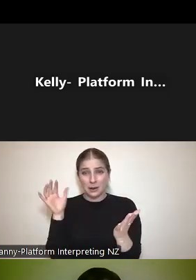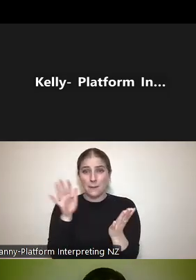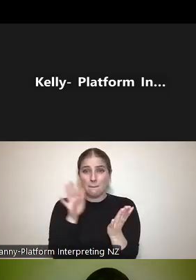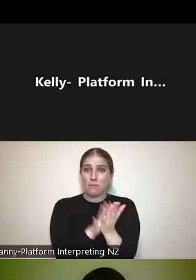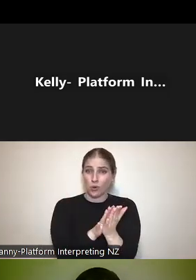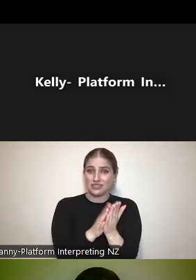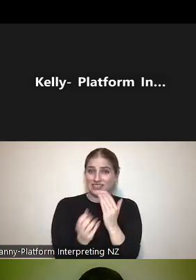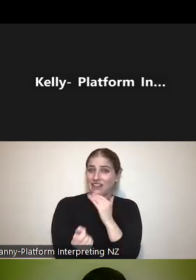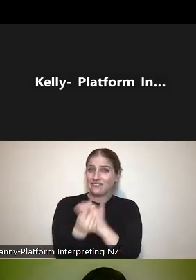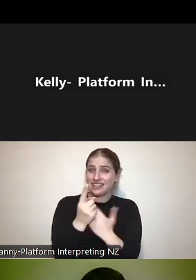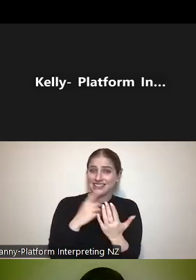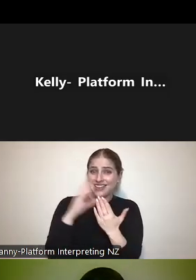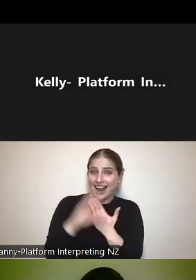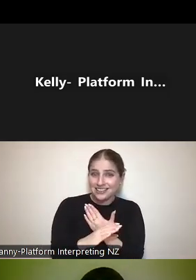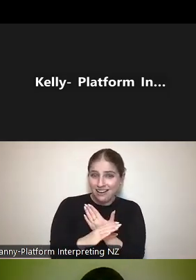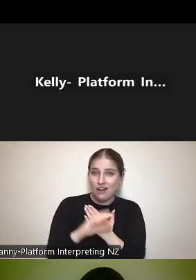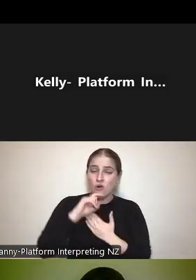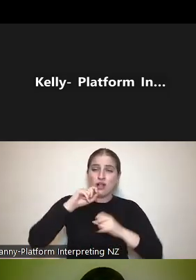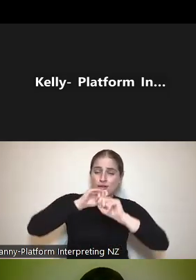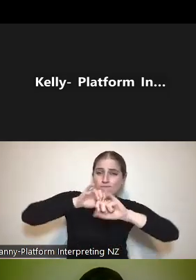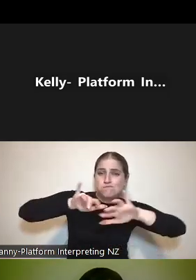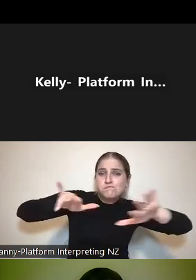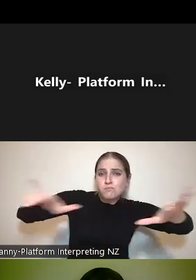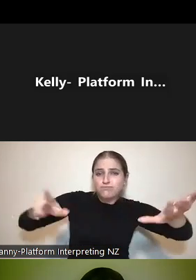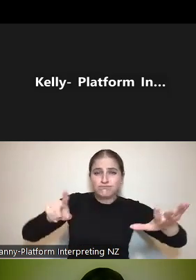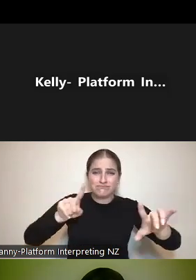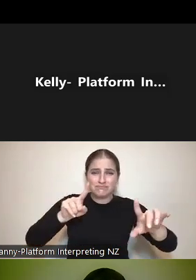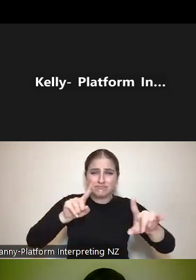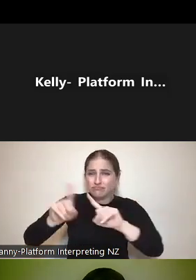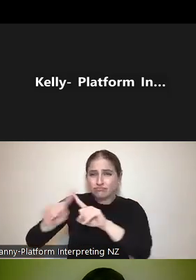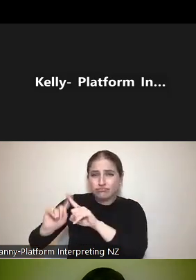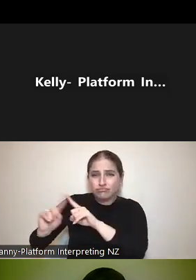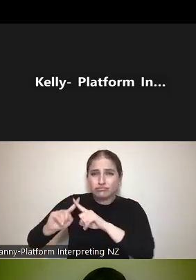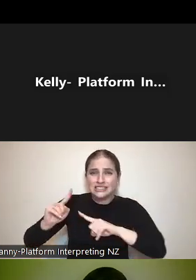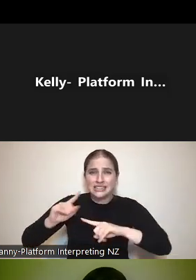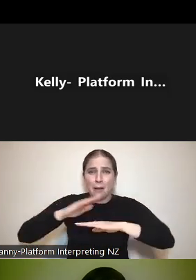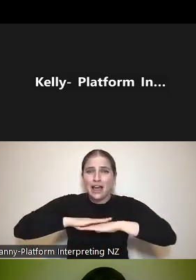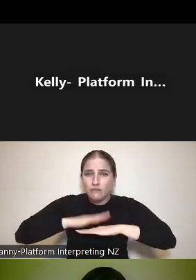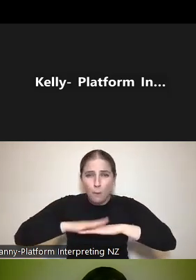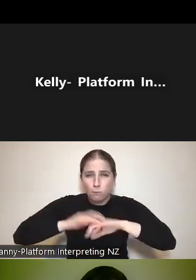and it goes out to all sorts of different, platforms, and yeah, it can spread far and wide.